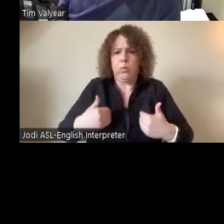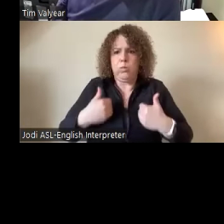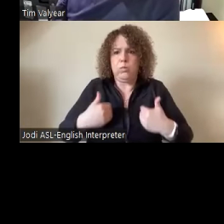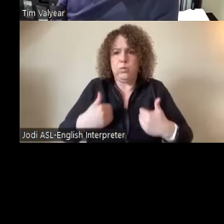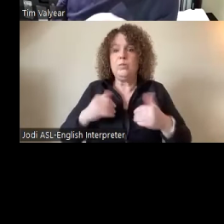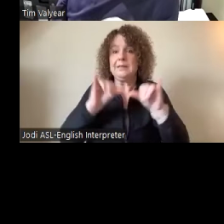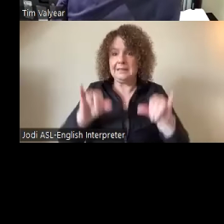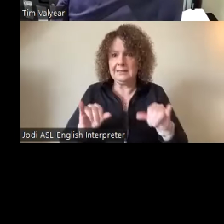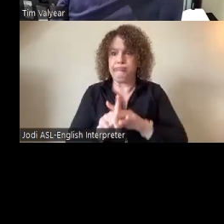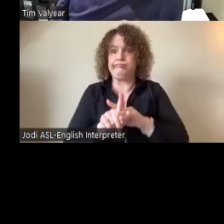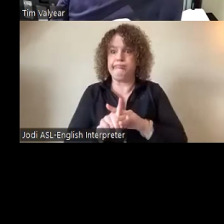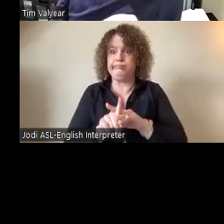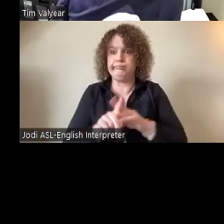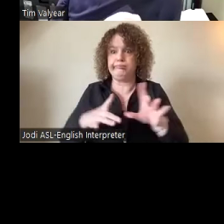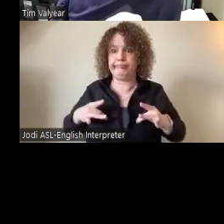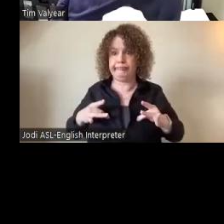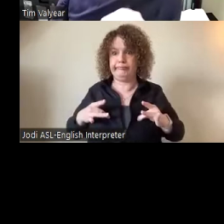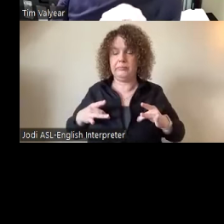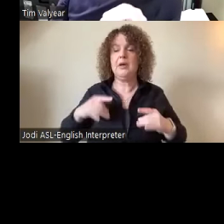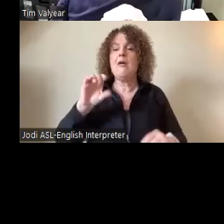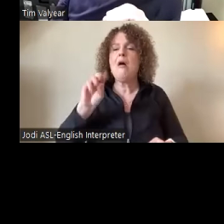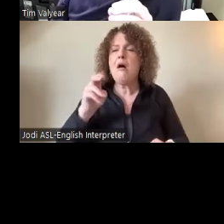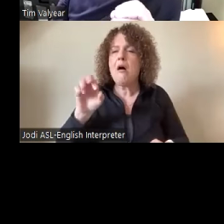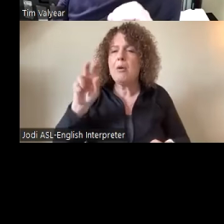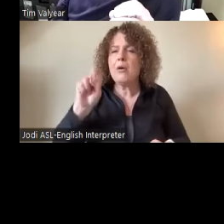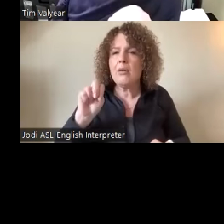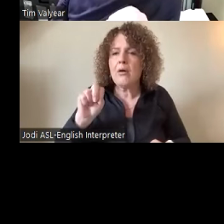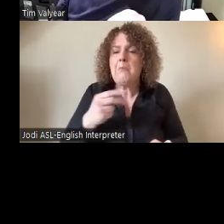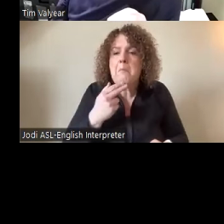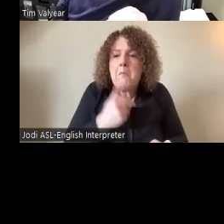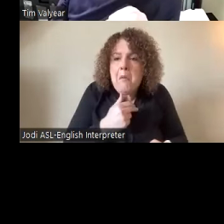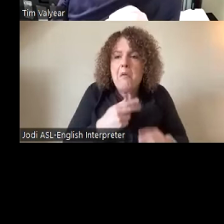infectious agent. It's a variant of concern of COVID-19